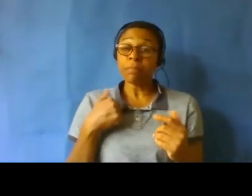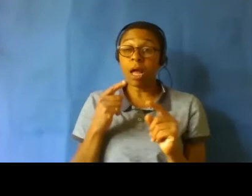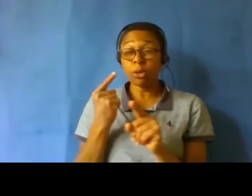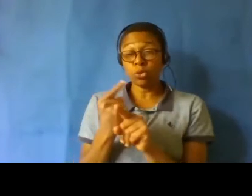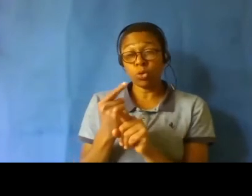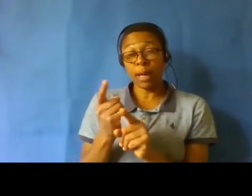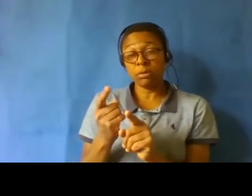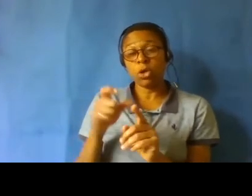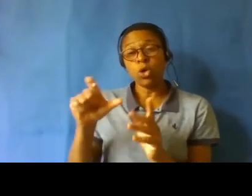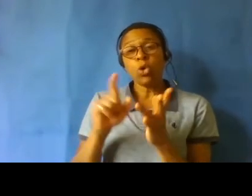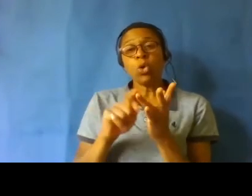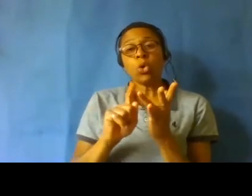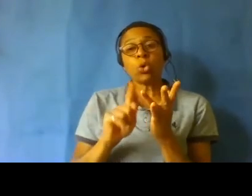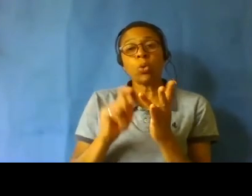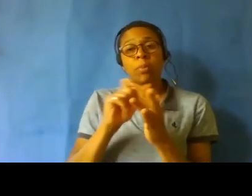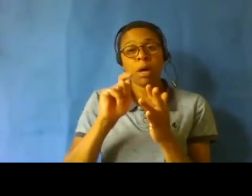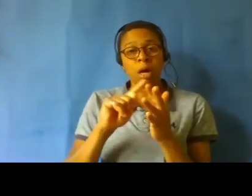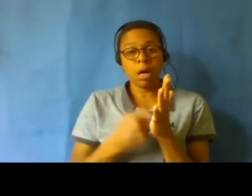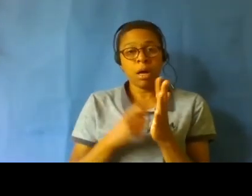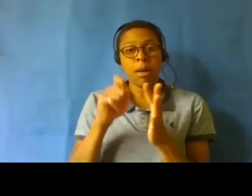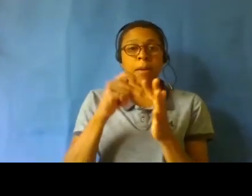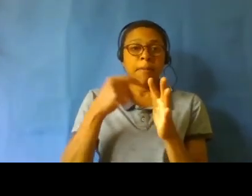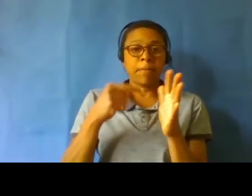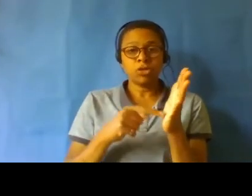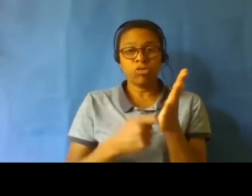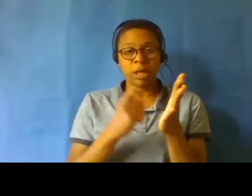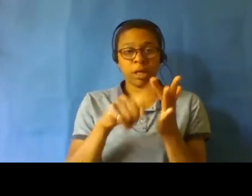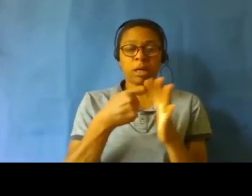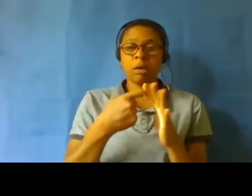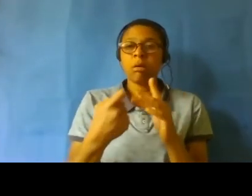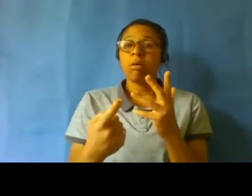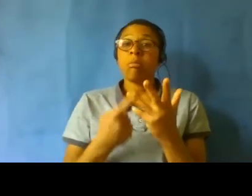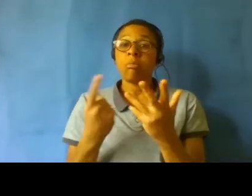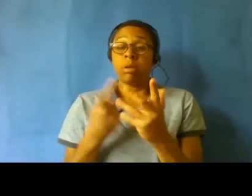the identification of black attitudes to the use of medication and mental health